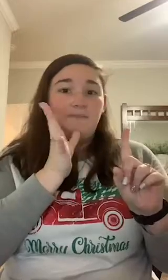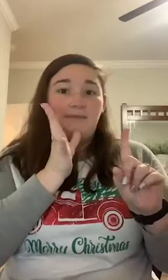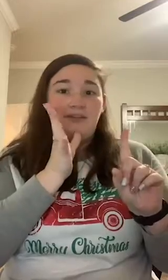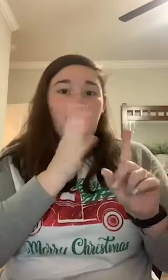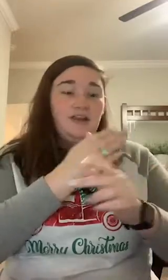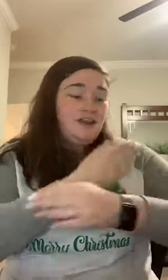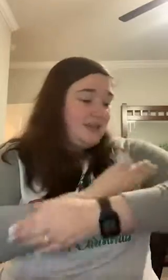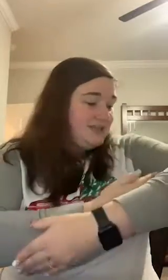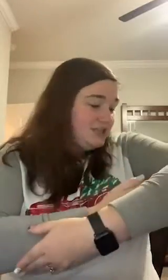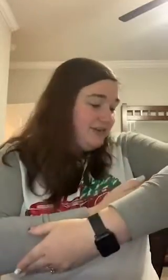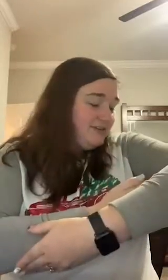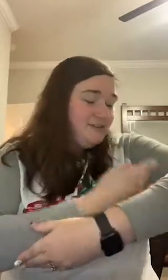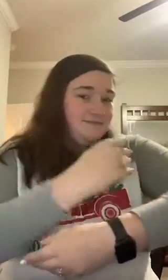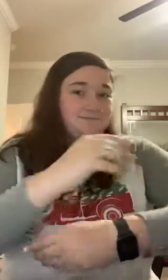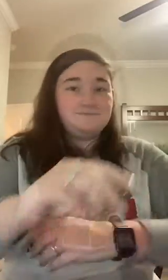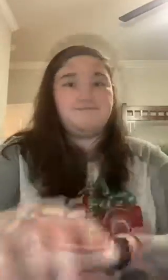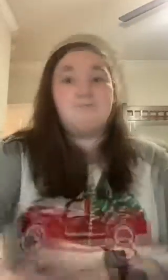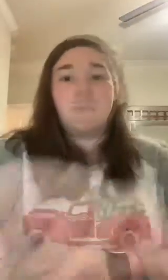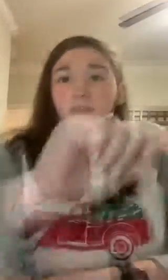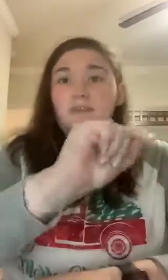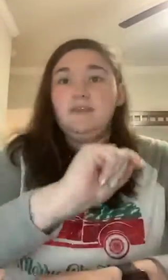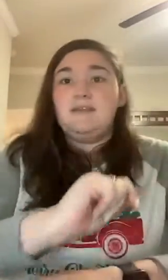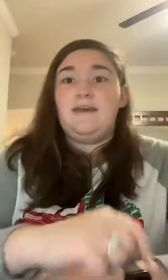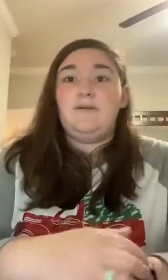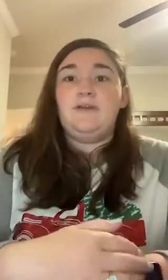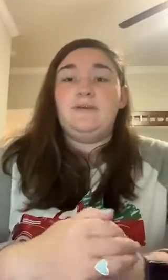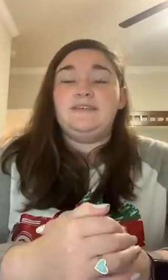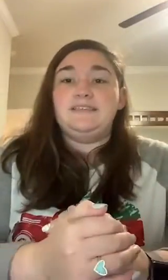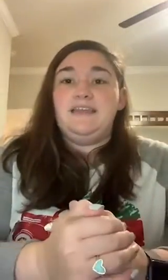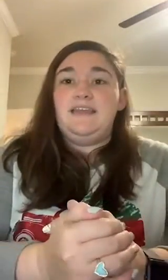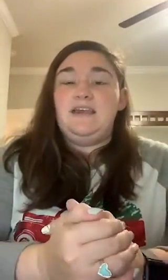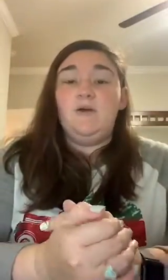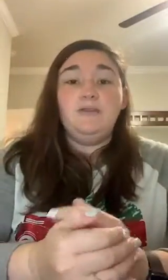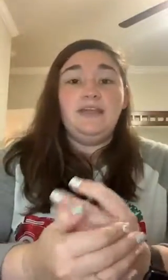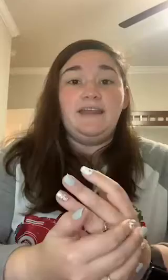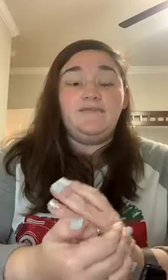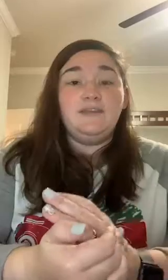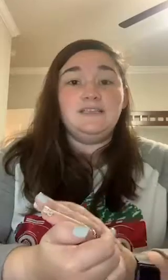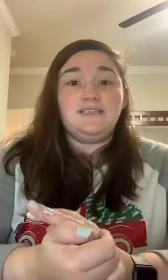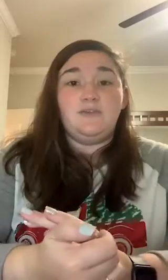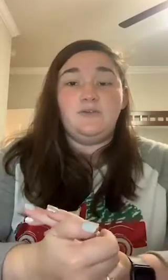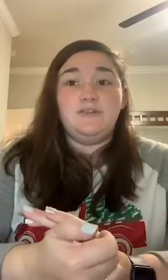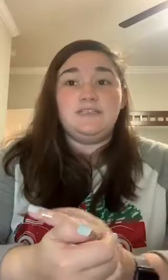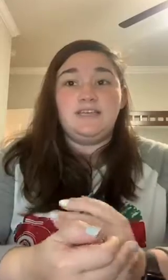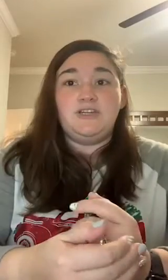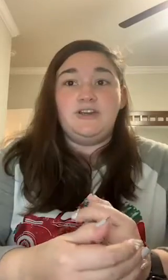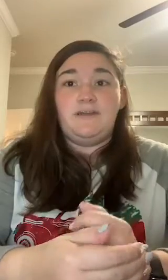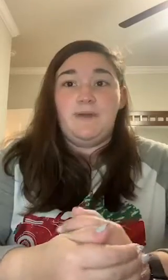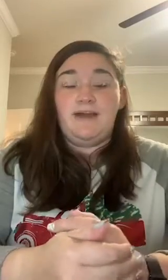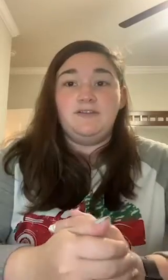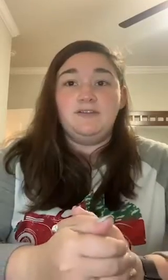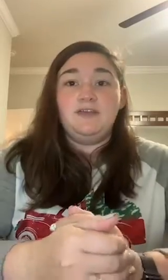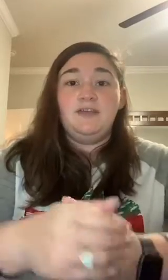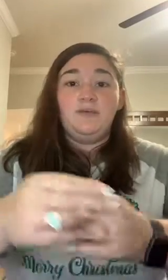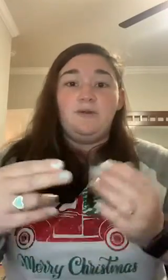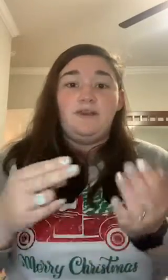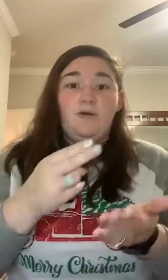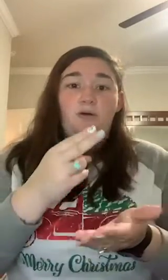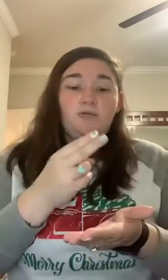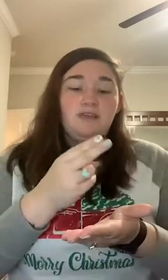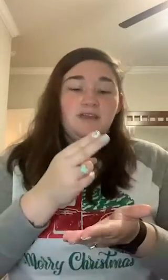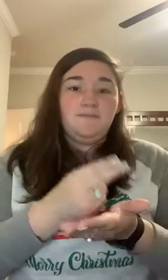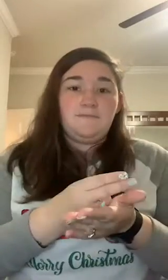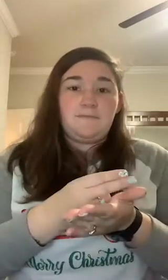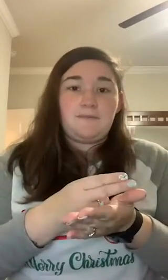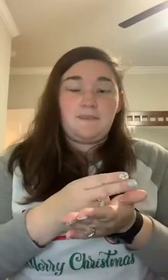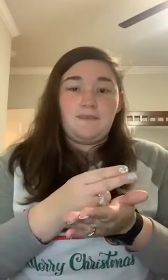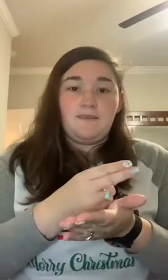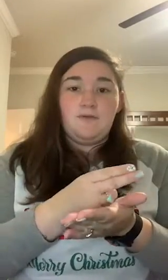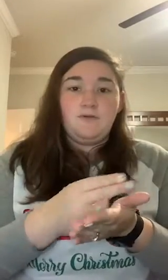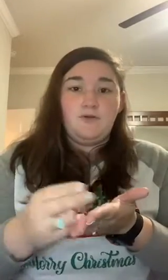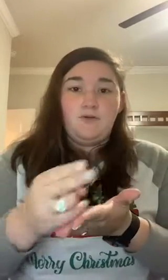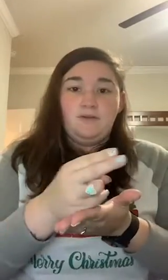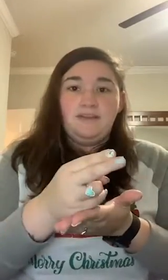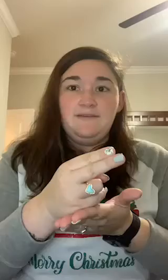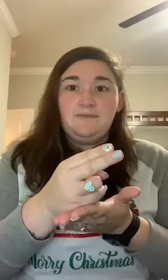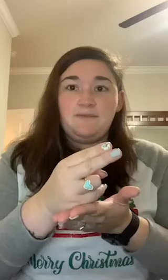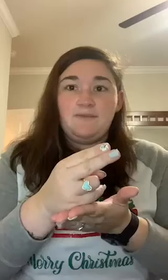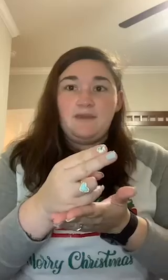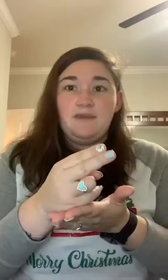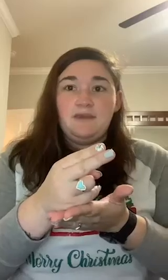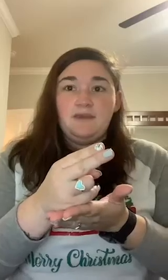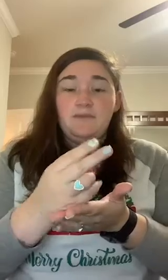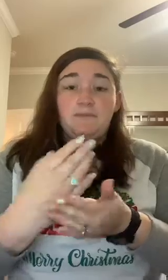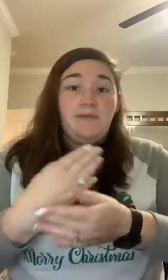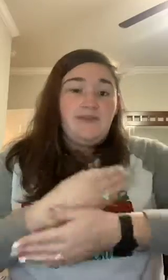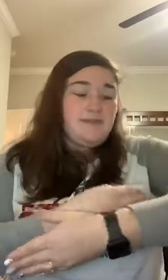mother and child. now we're going to say holy infant so tender and mild. we know holy. holy baby